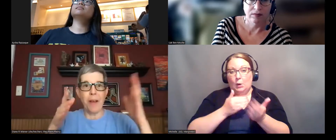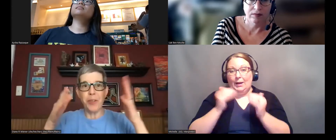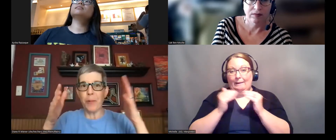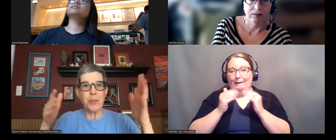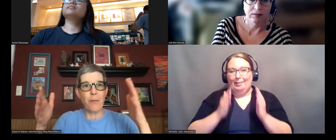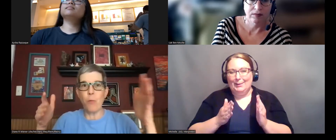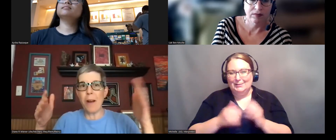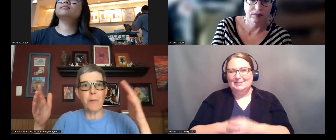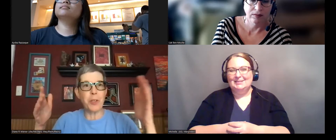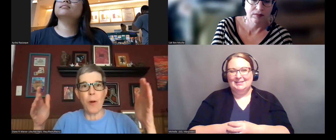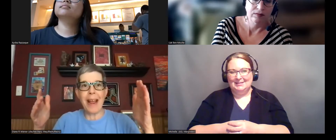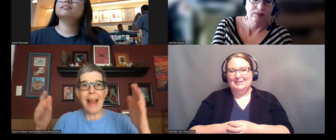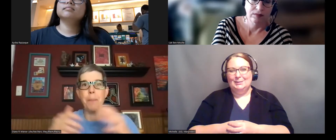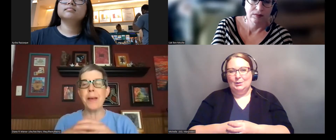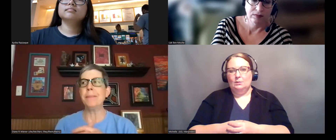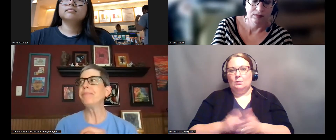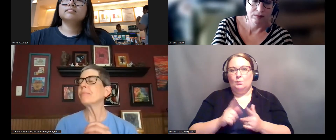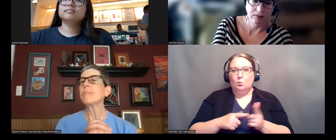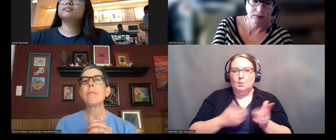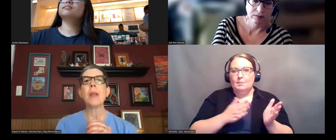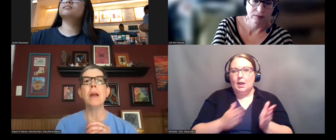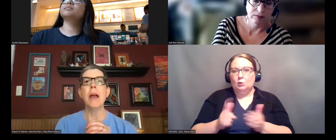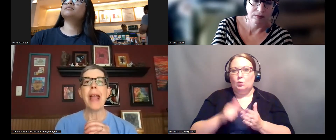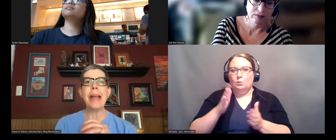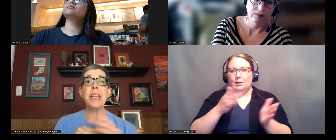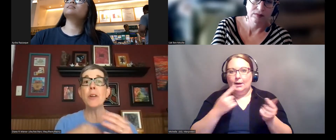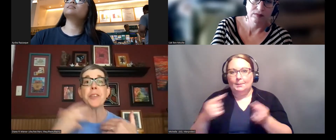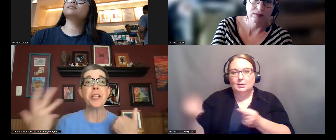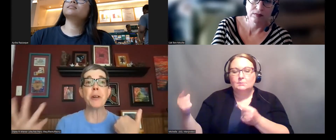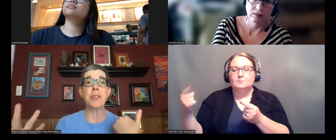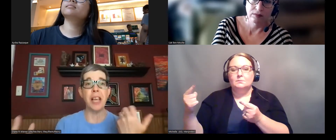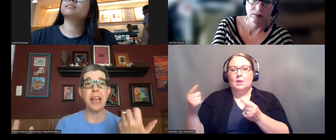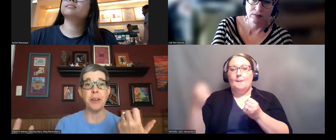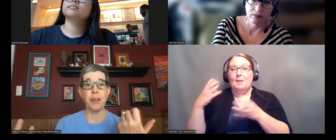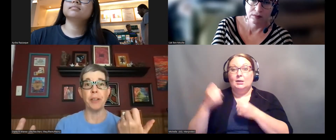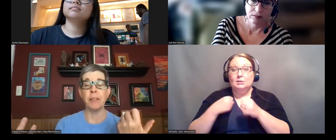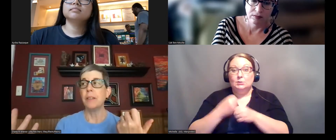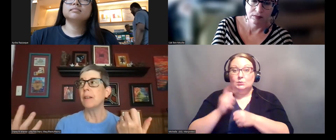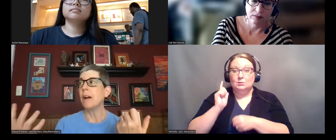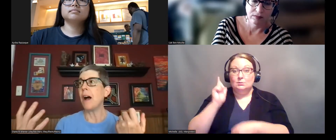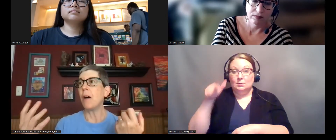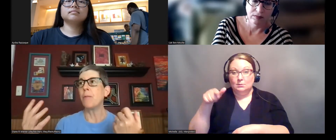in terms of what was going to happen. And years and years later,